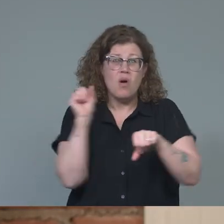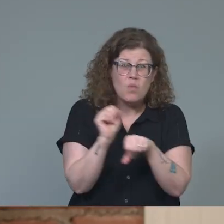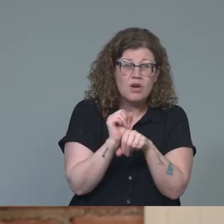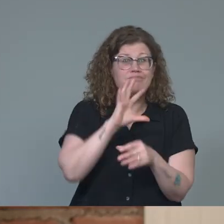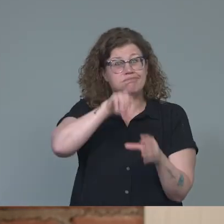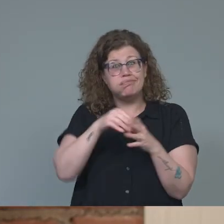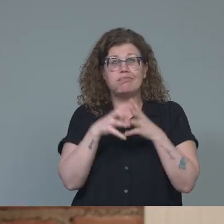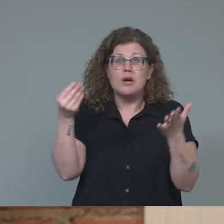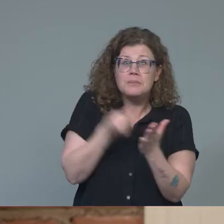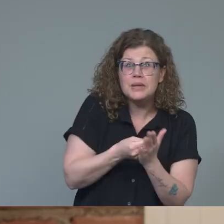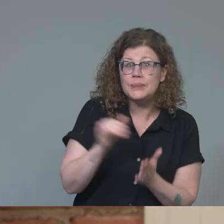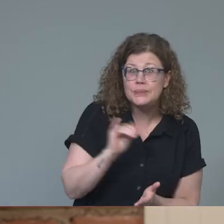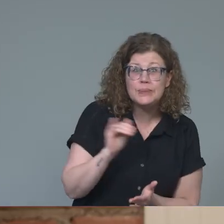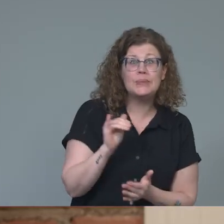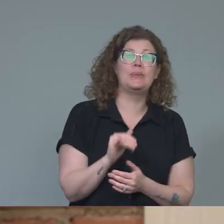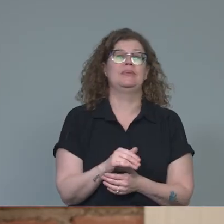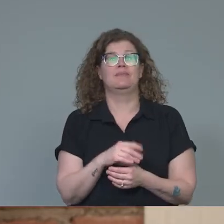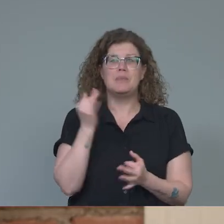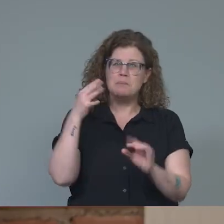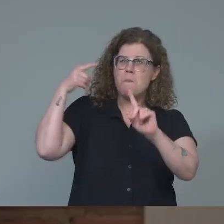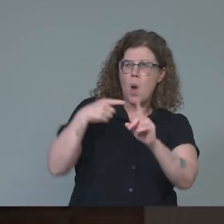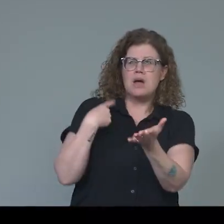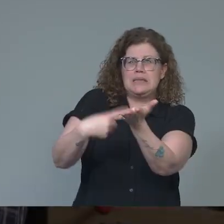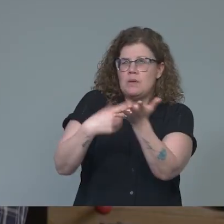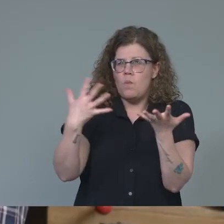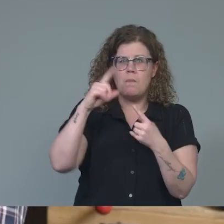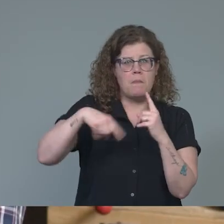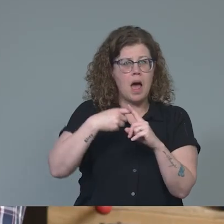as though they've influenced the outcome and intention of the artwork itself.